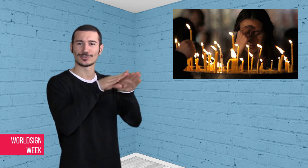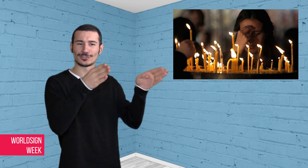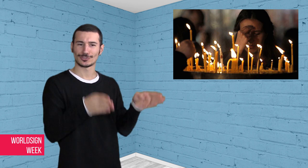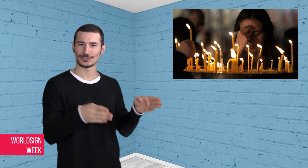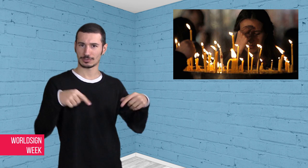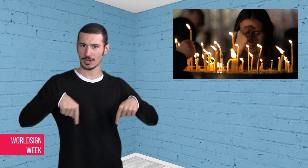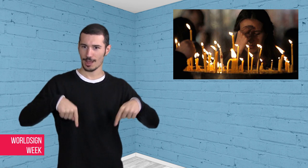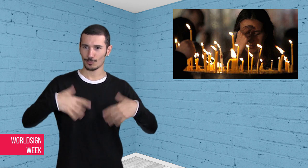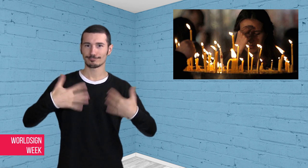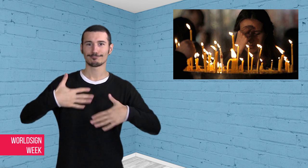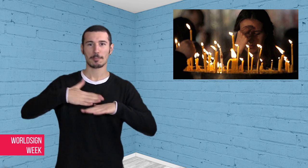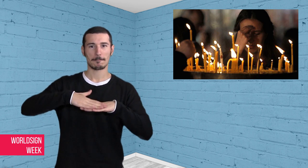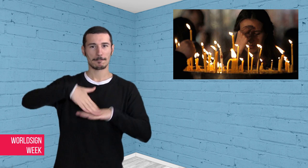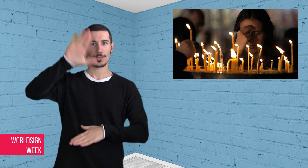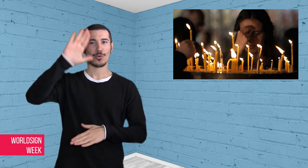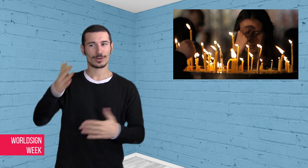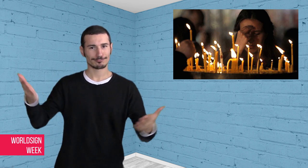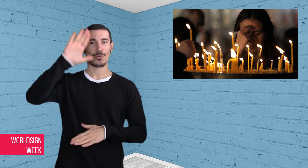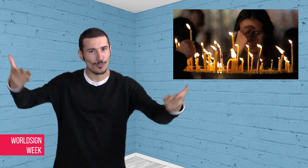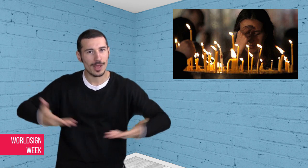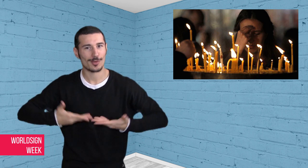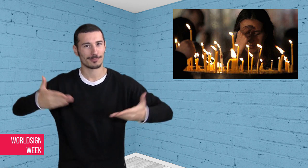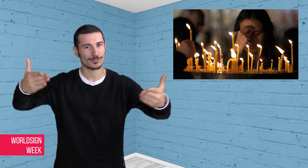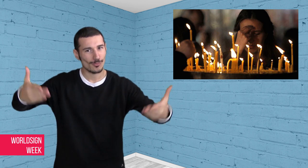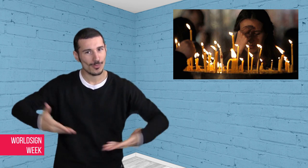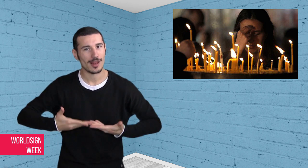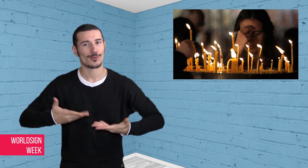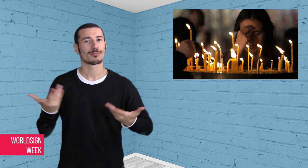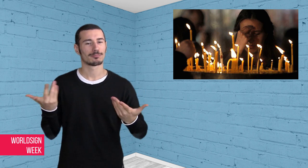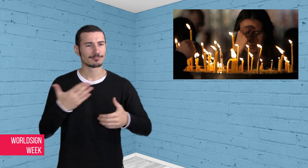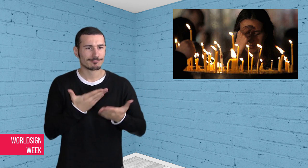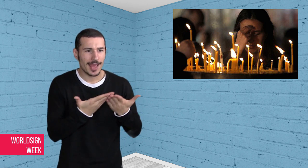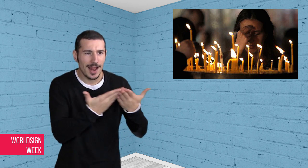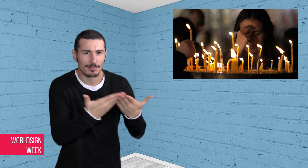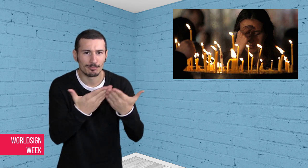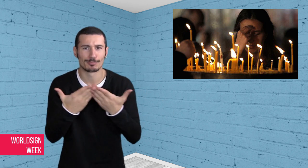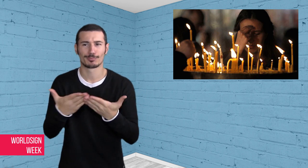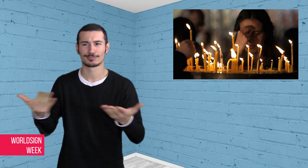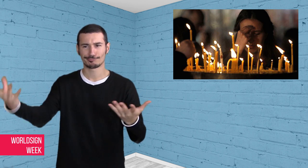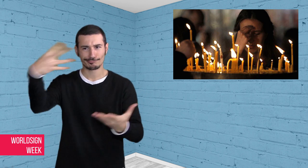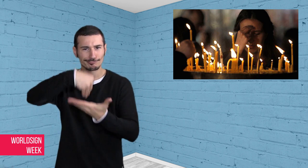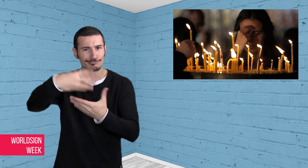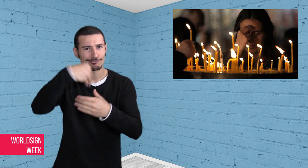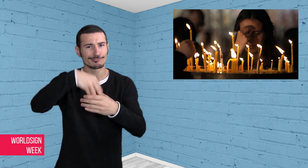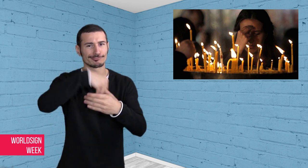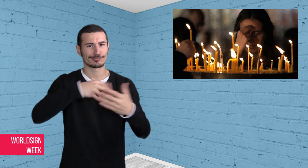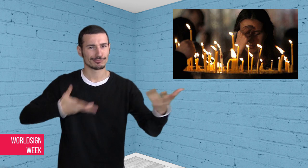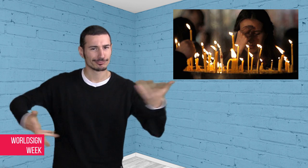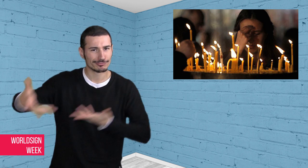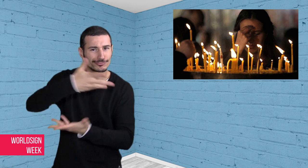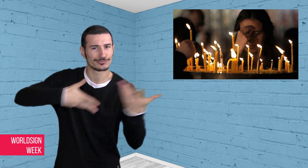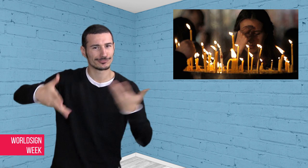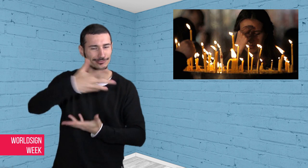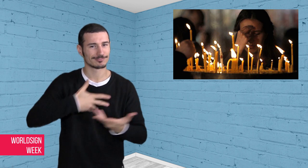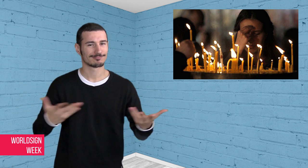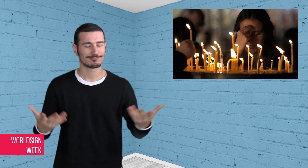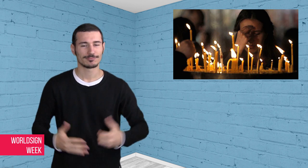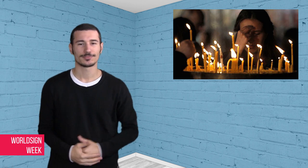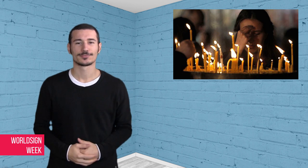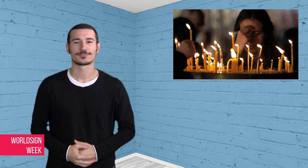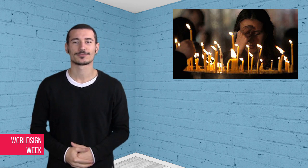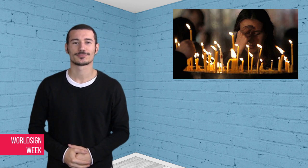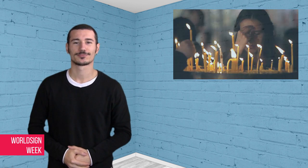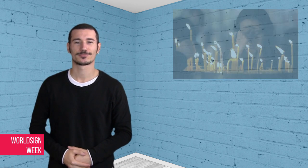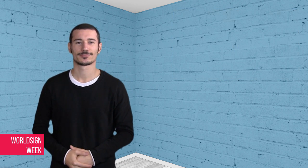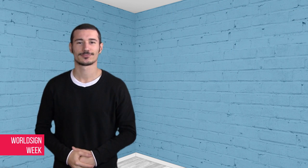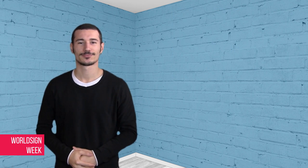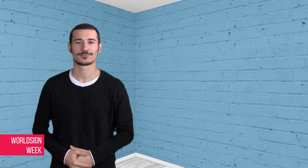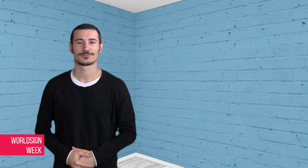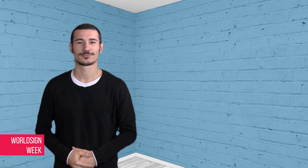more welcoming, merciful and inclusive.